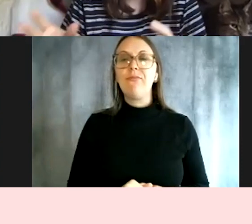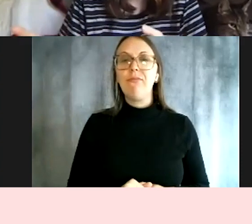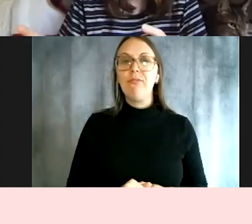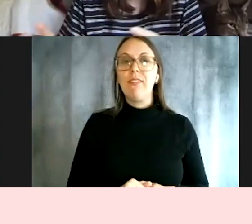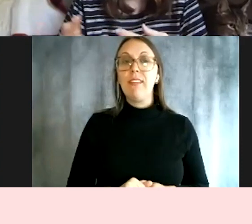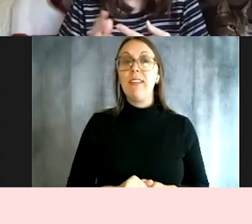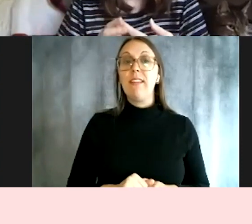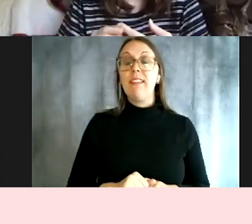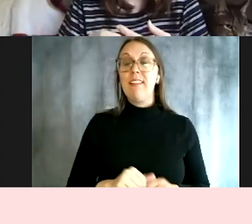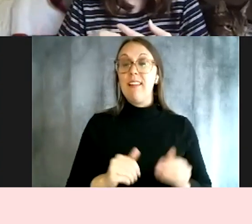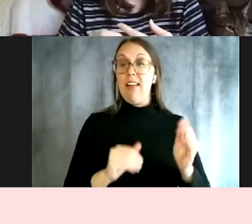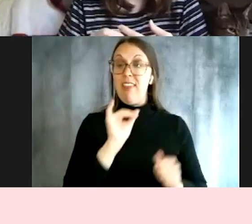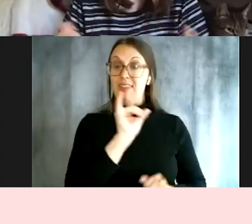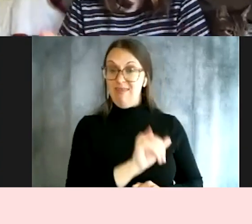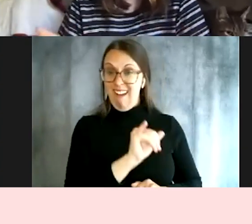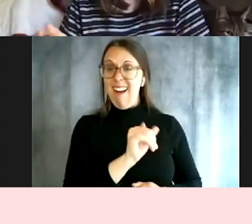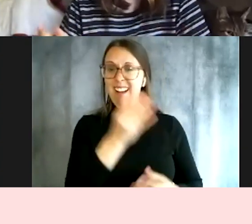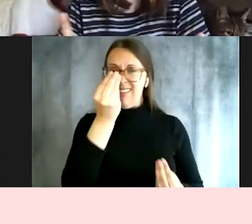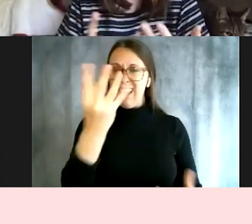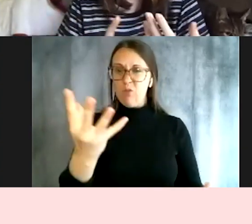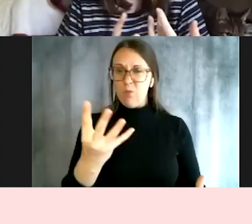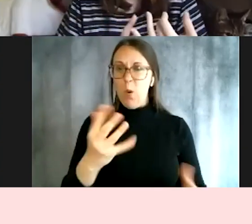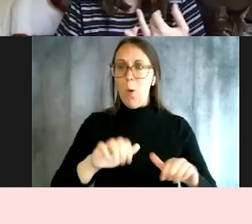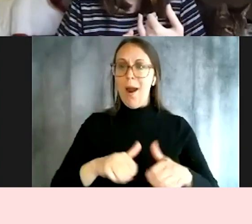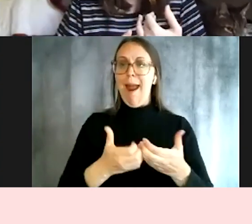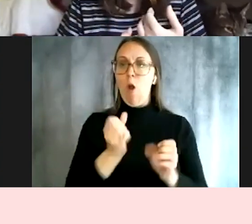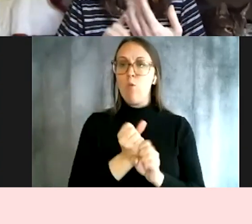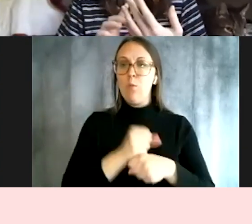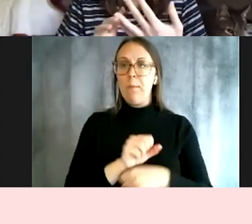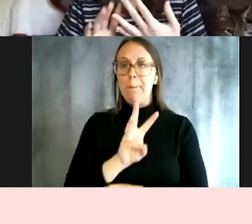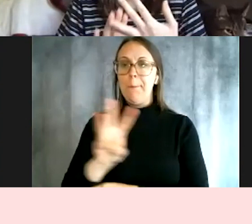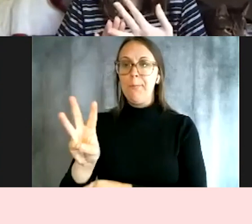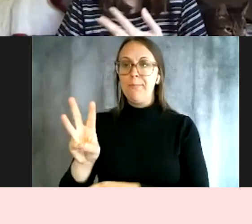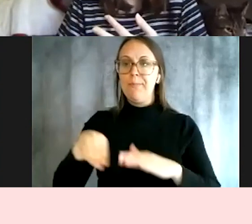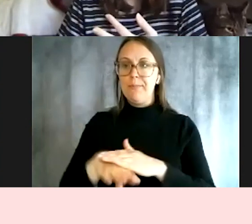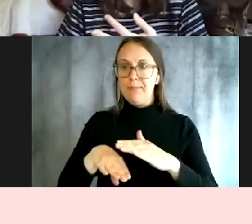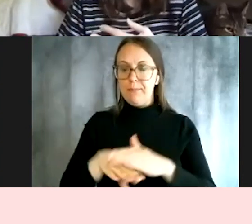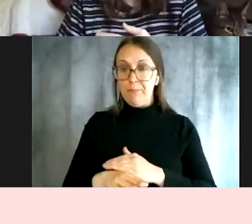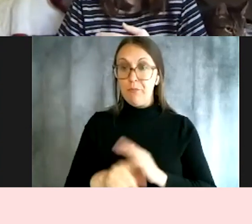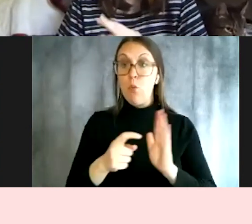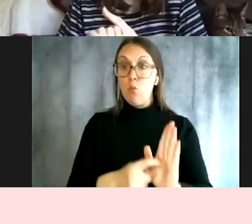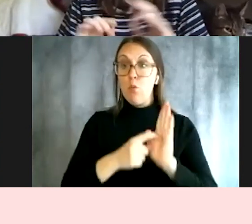accessible, this is required for all government and government-funded websites to follow